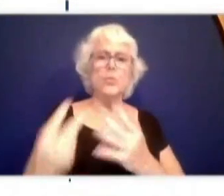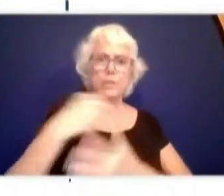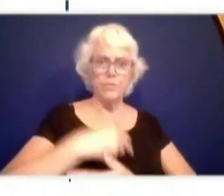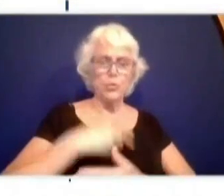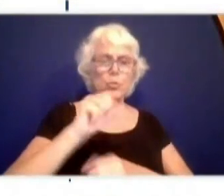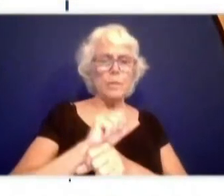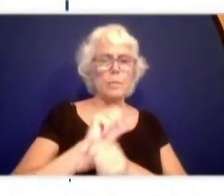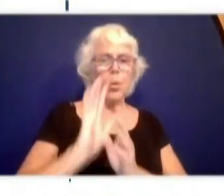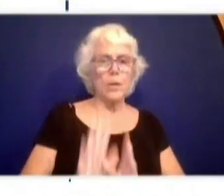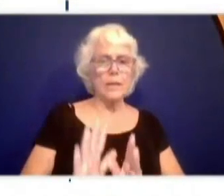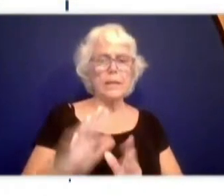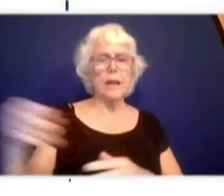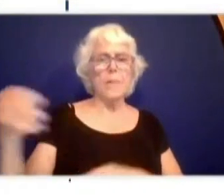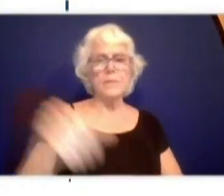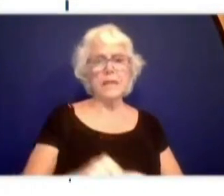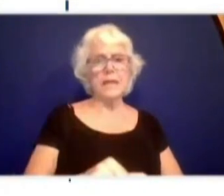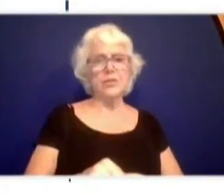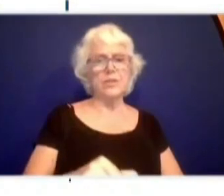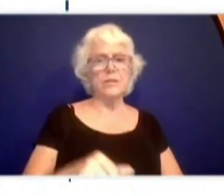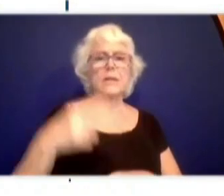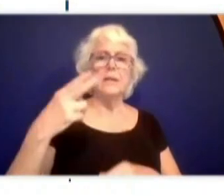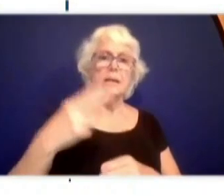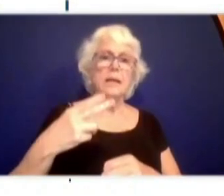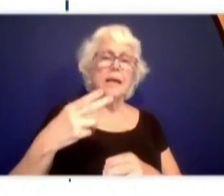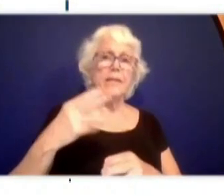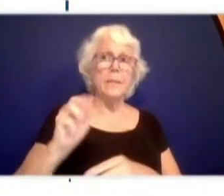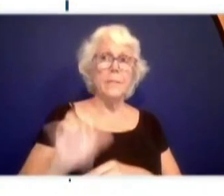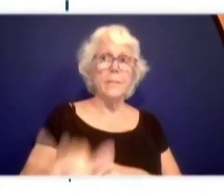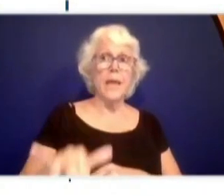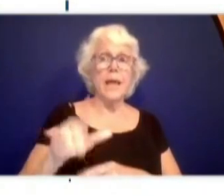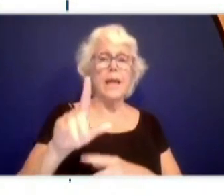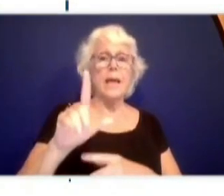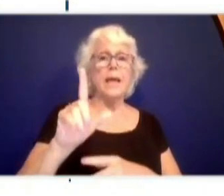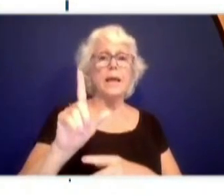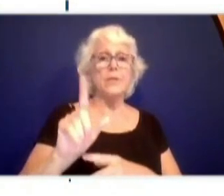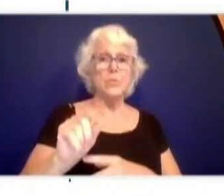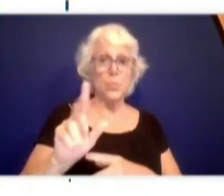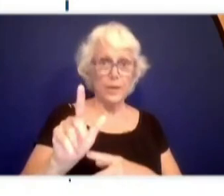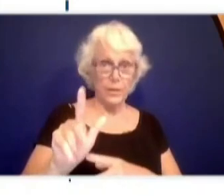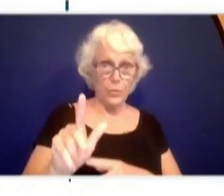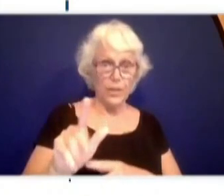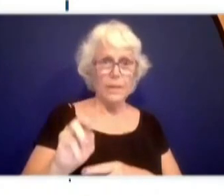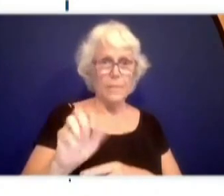When named superintendent in May of 2023, Doctor Hill continued to hear these